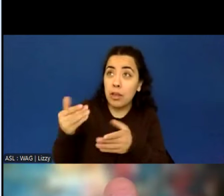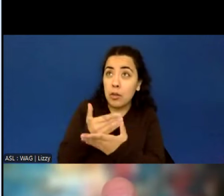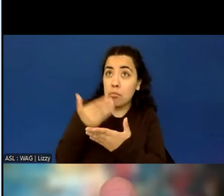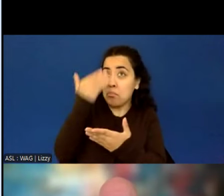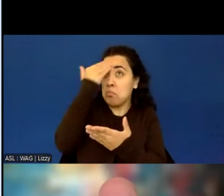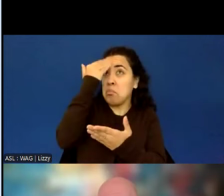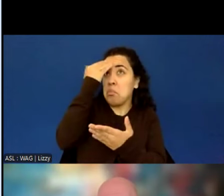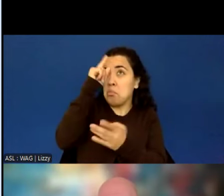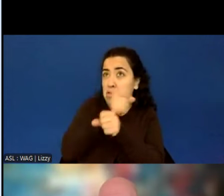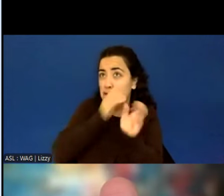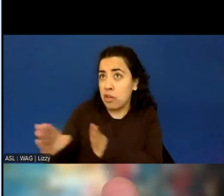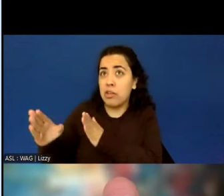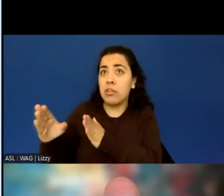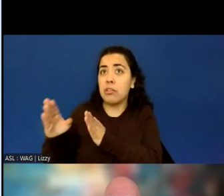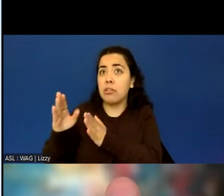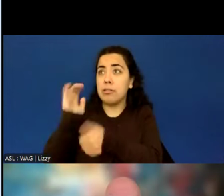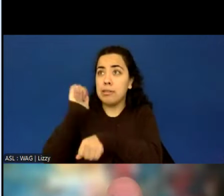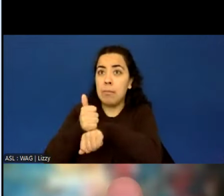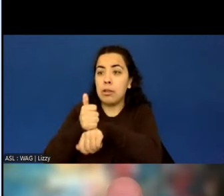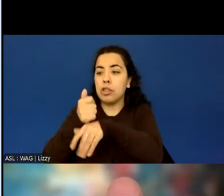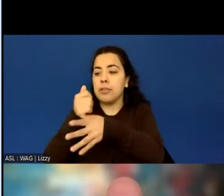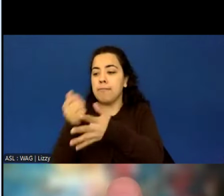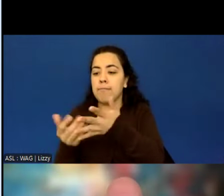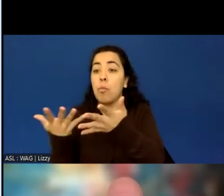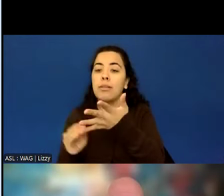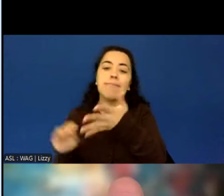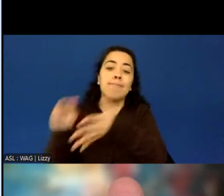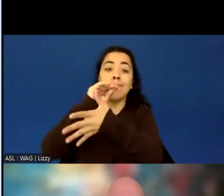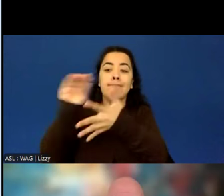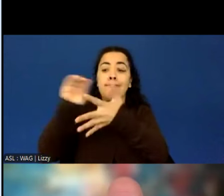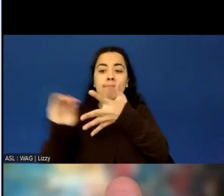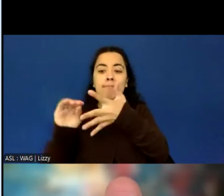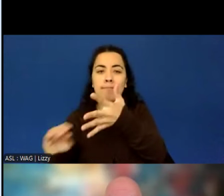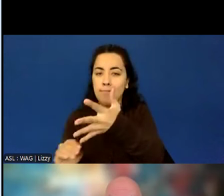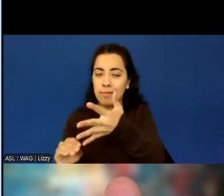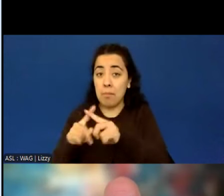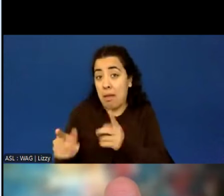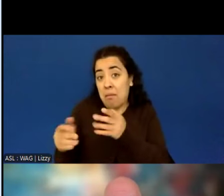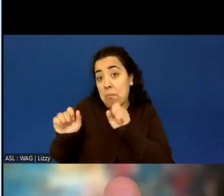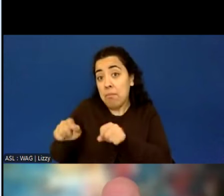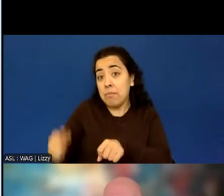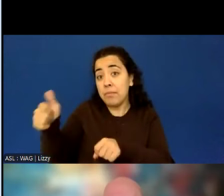hoping to set the priorities, but they may also have the responsibilities of the project manager